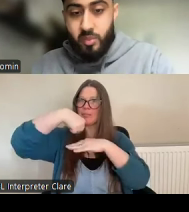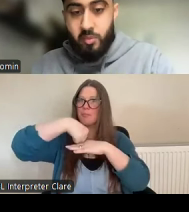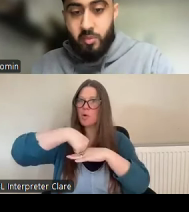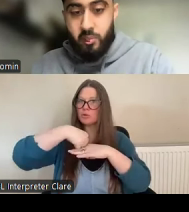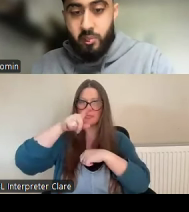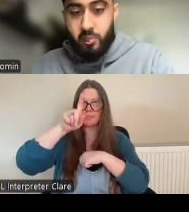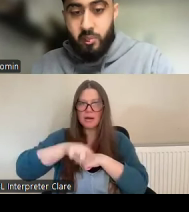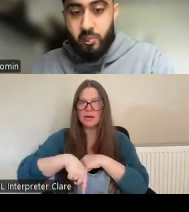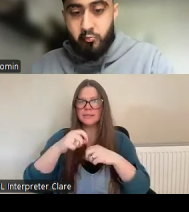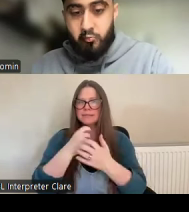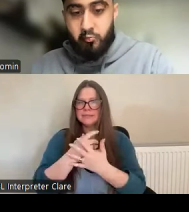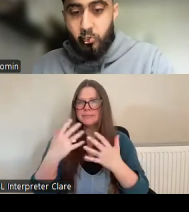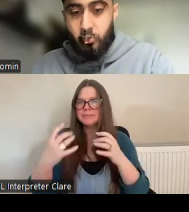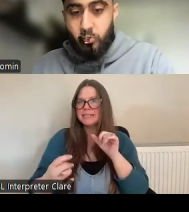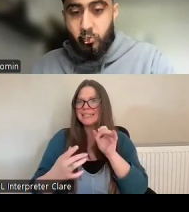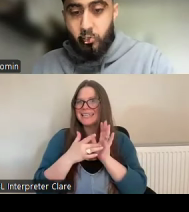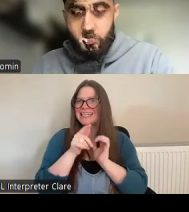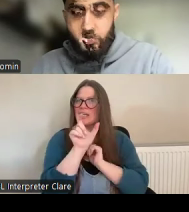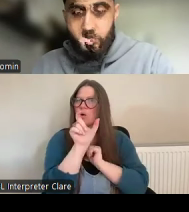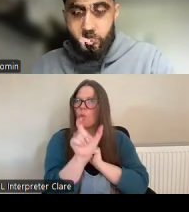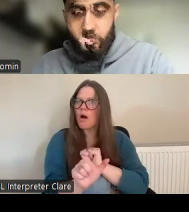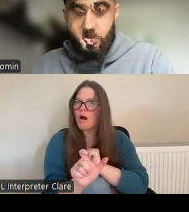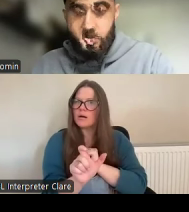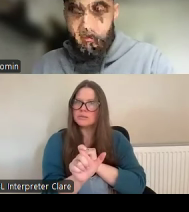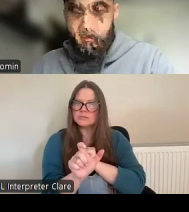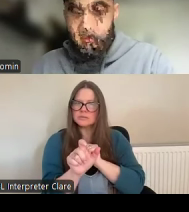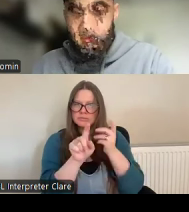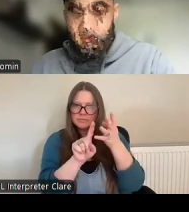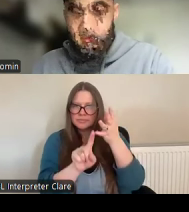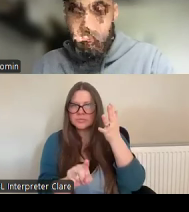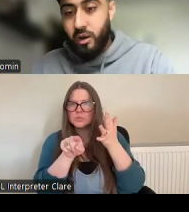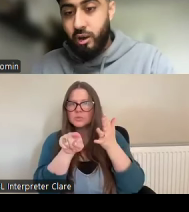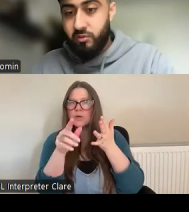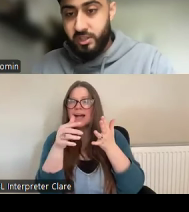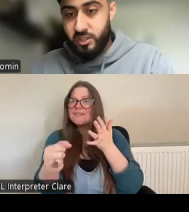that are coming up. We've got some data around those keywords, like average monthly searches.